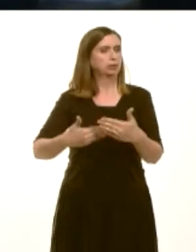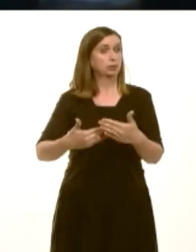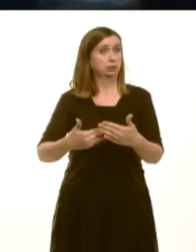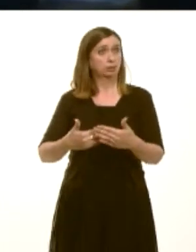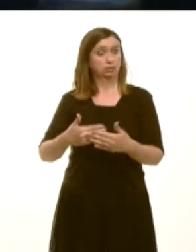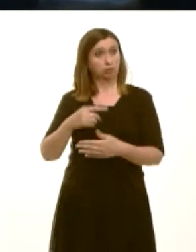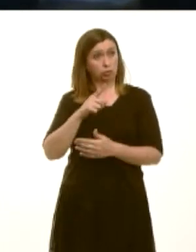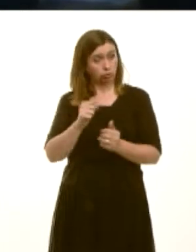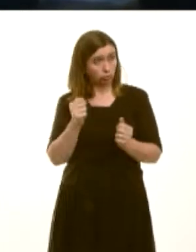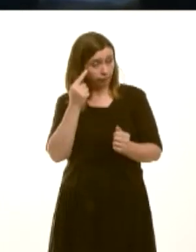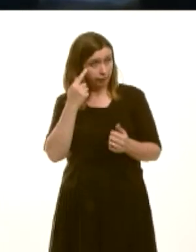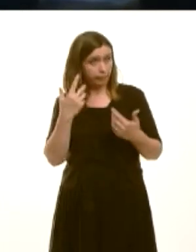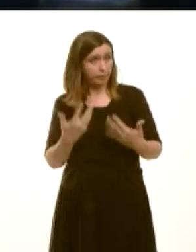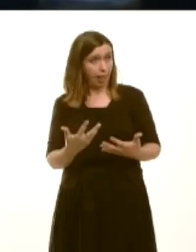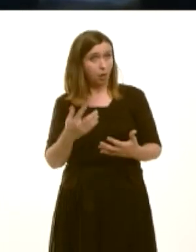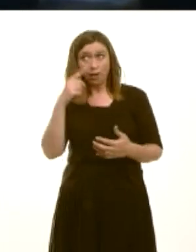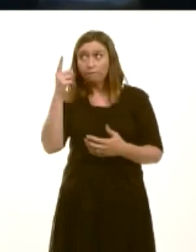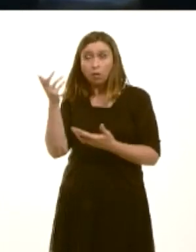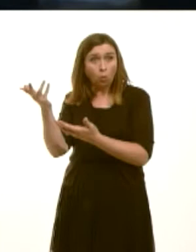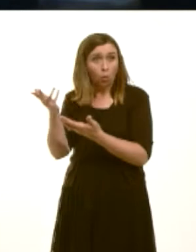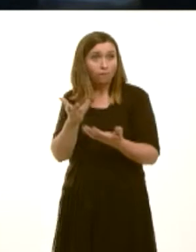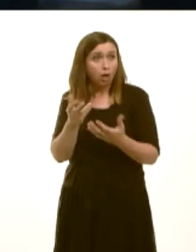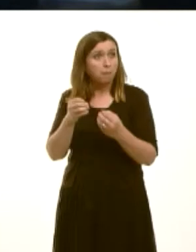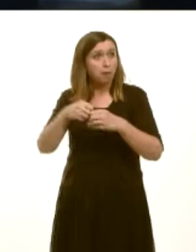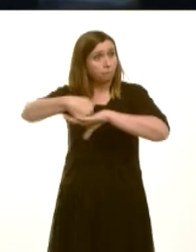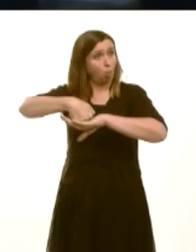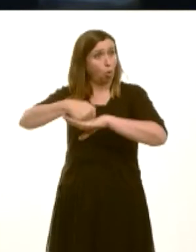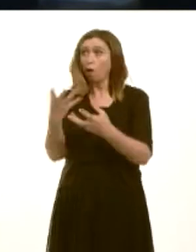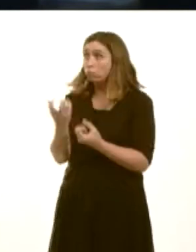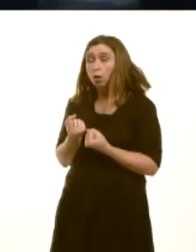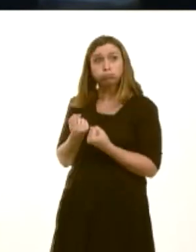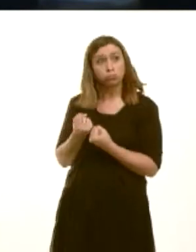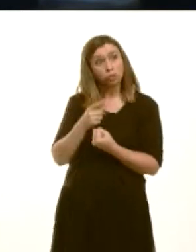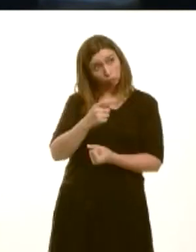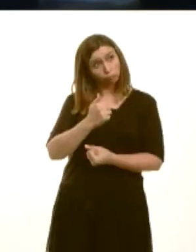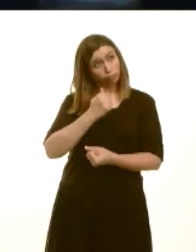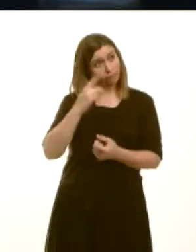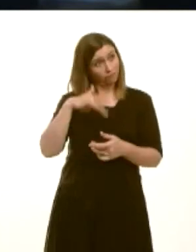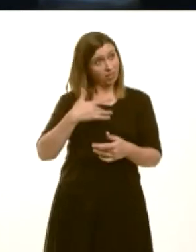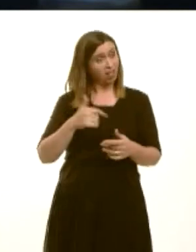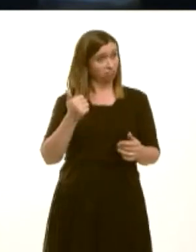you with the Barnett floor, First Minister, and agree with me that this is a vital change,